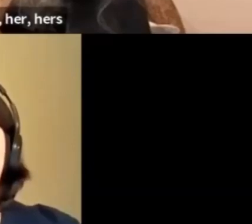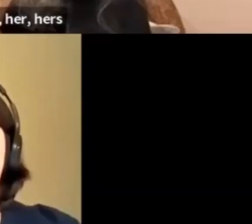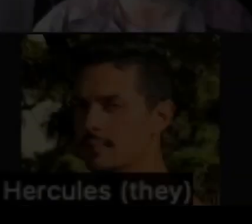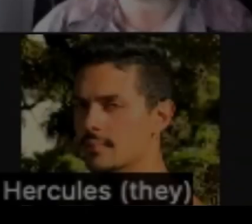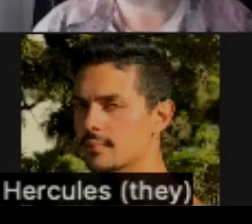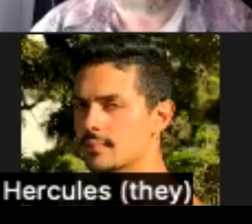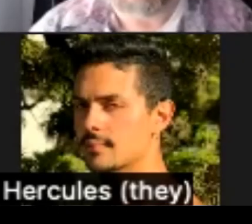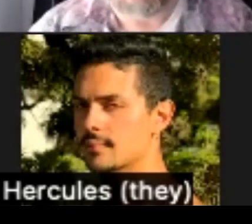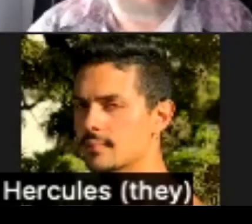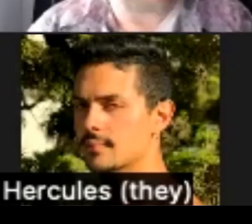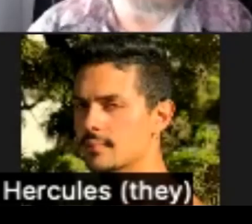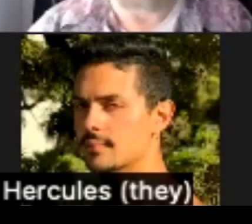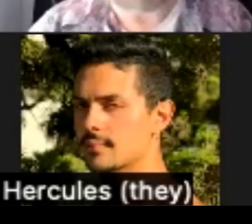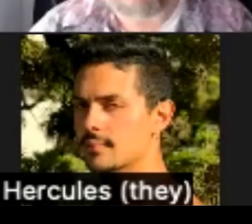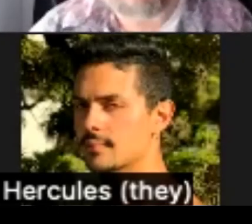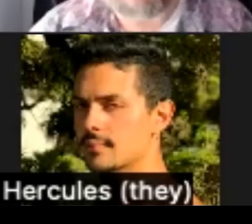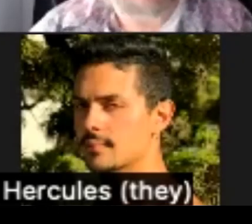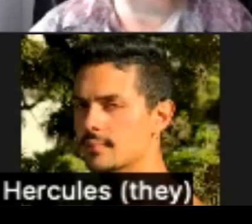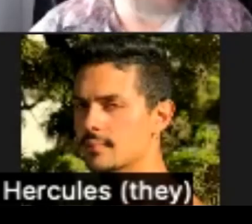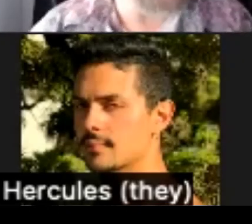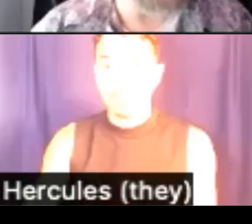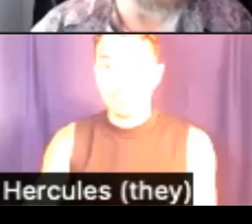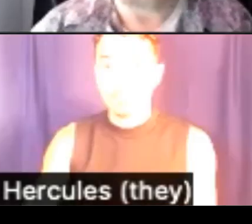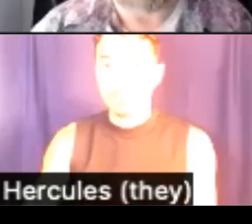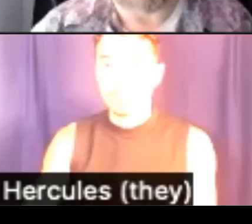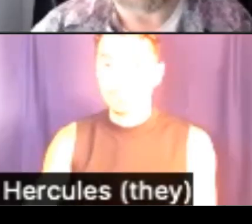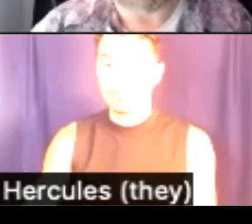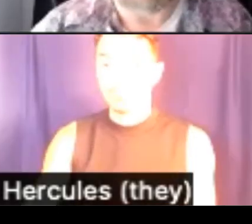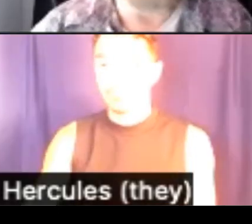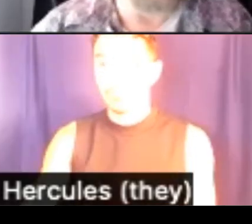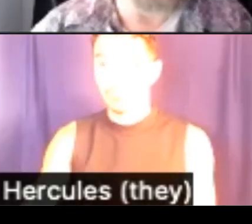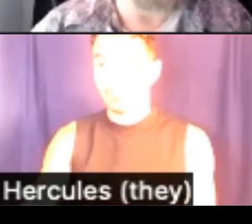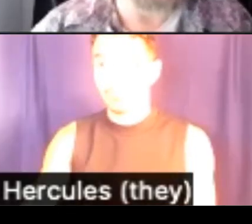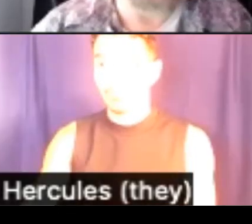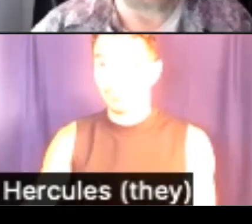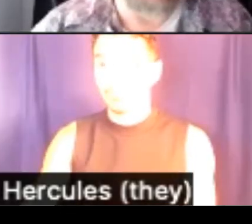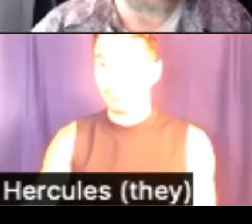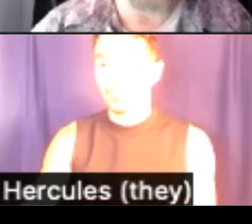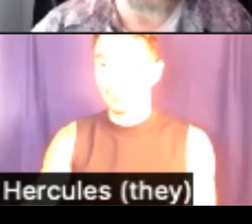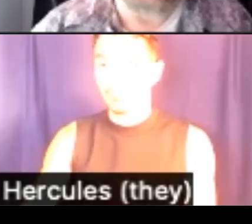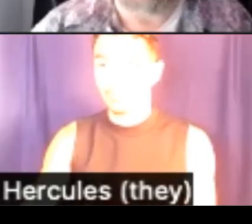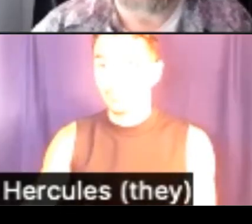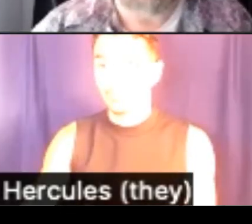Great, so that's one of the things that y'all can do is to be mindful and be aware and you know-